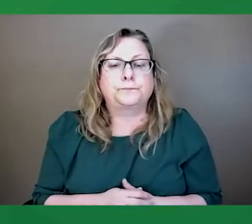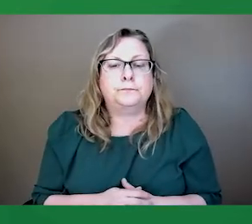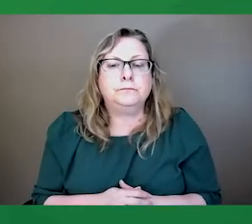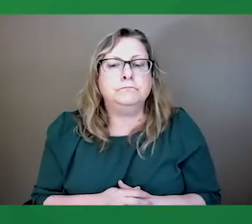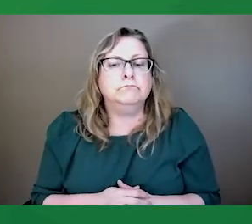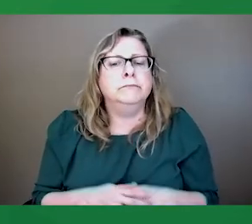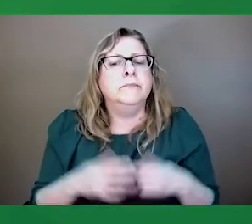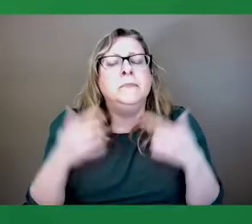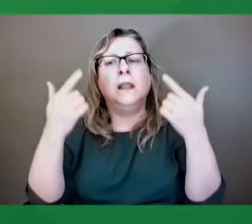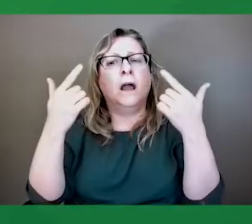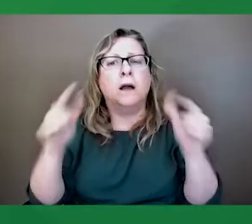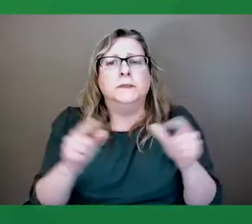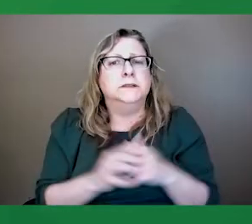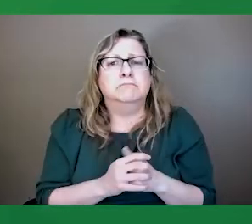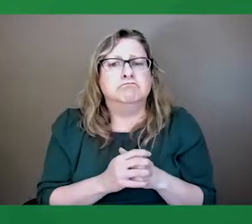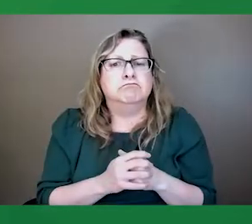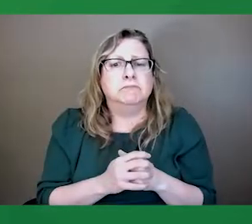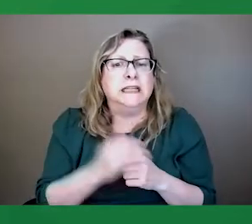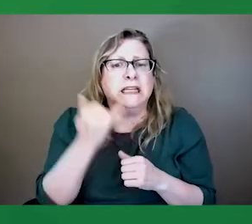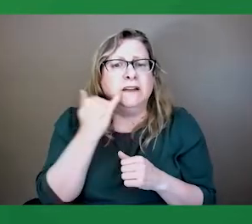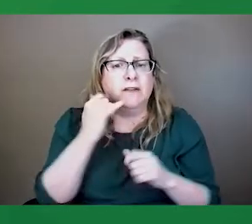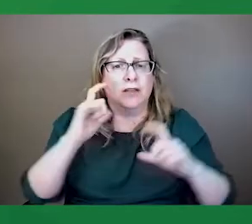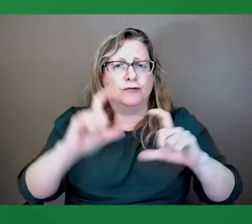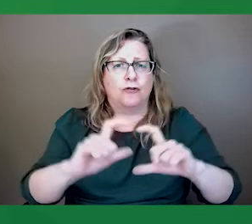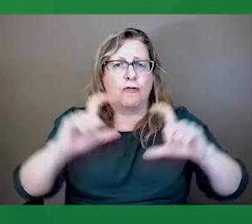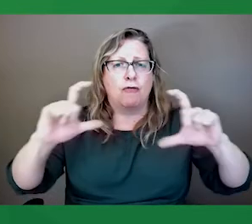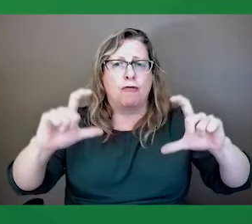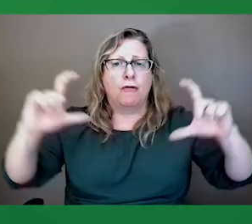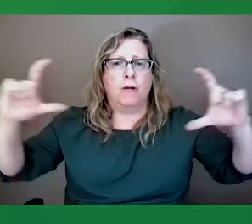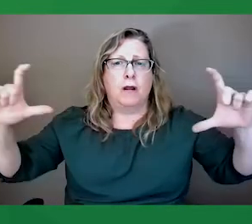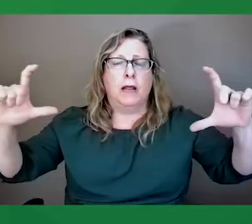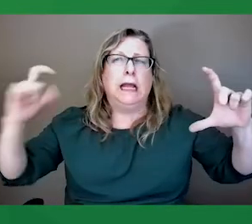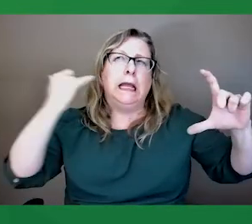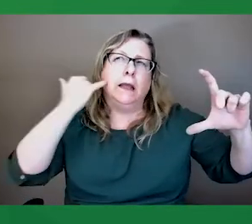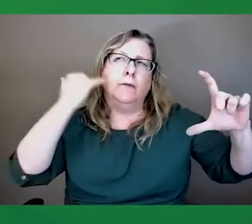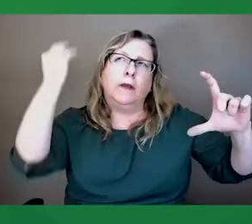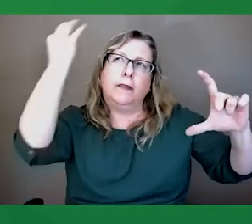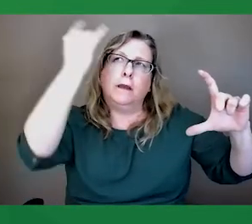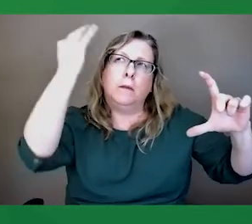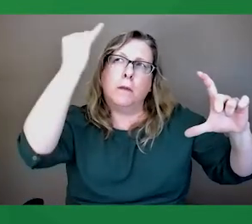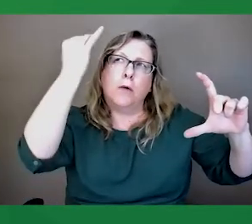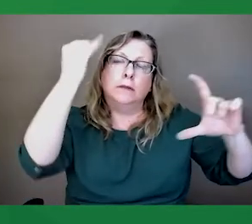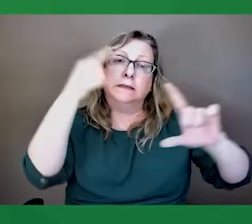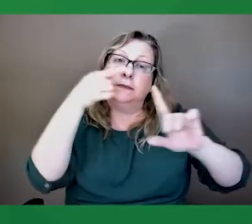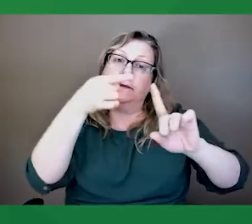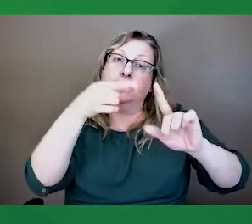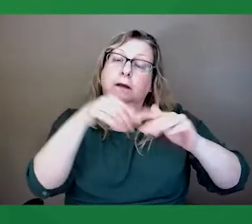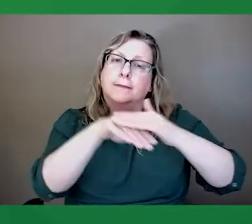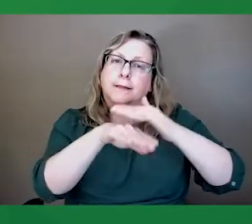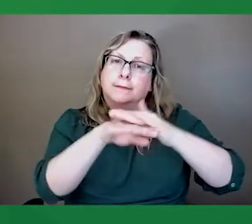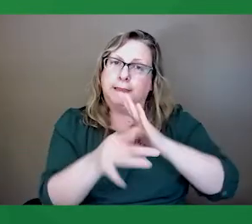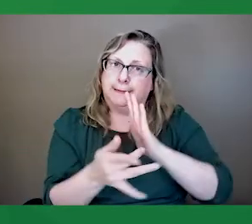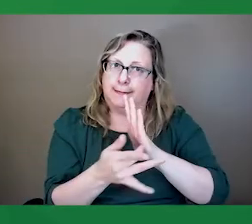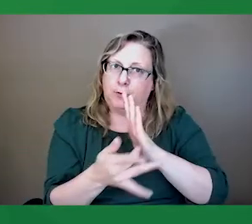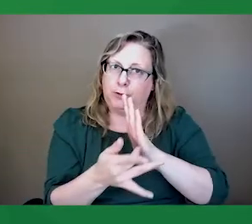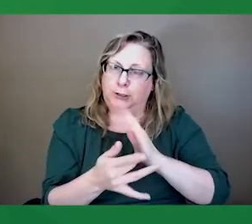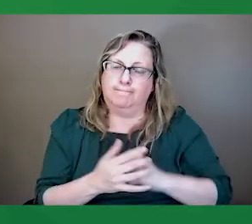So what happens to this chart when we think about accessibility tech? In case of accessibility tech